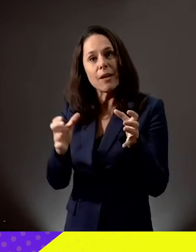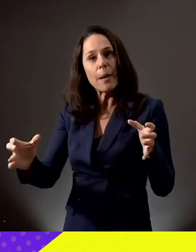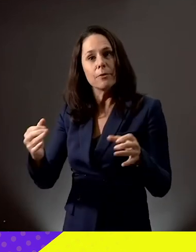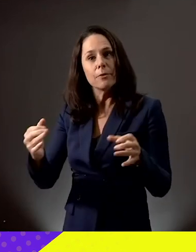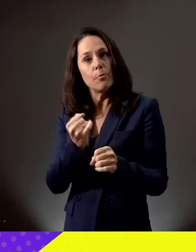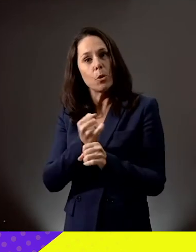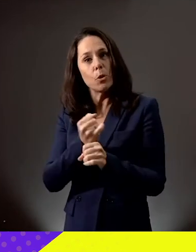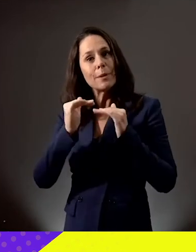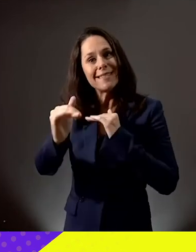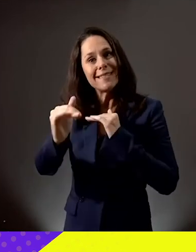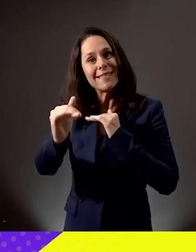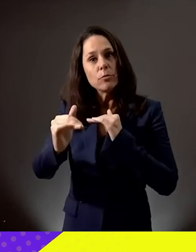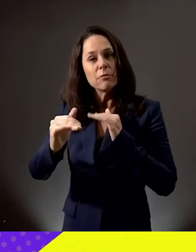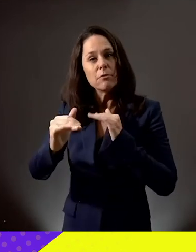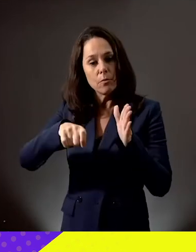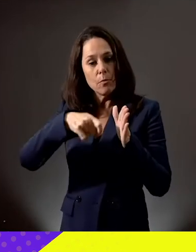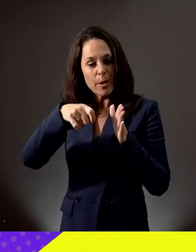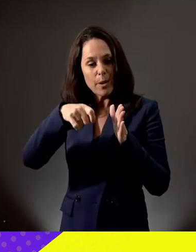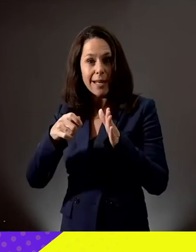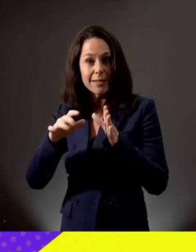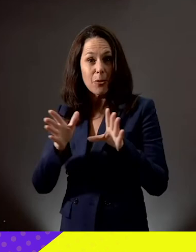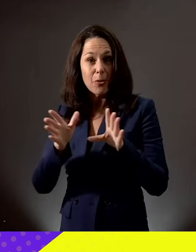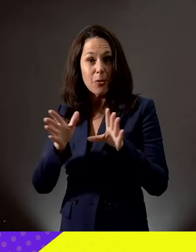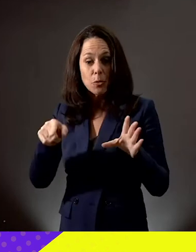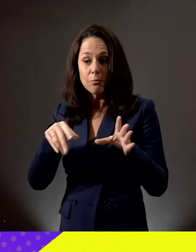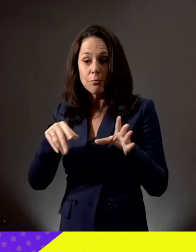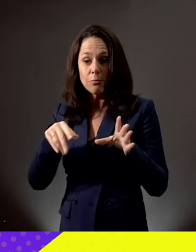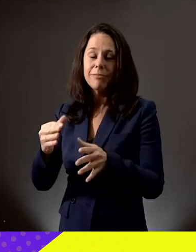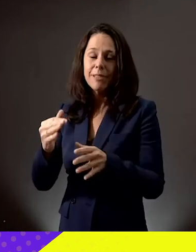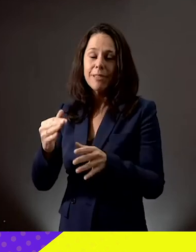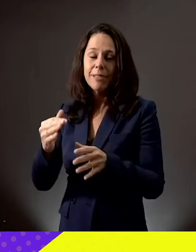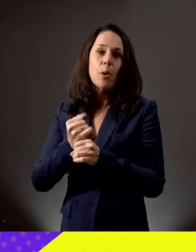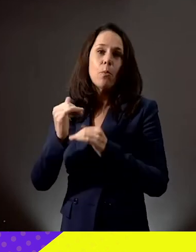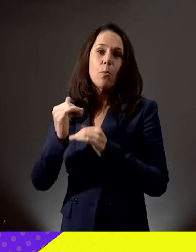And we've grown. We now have branches in five Dutch cities.